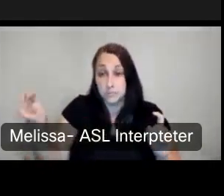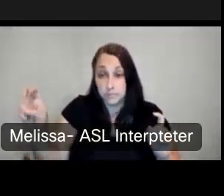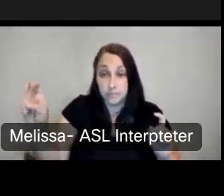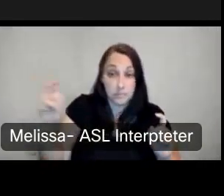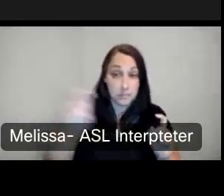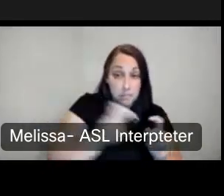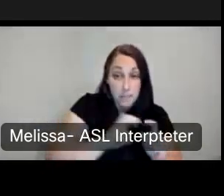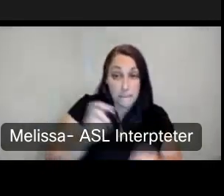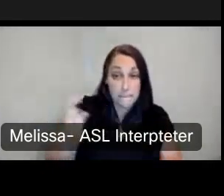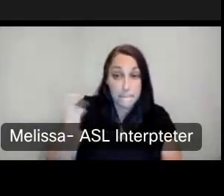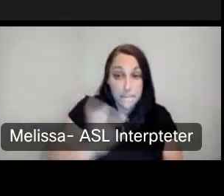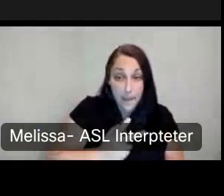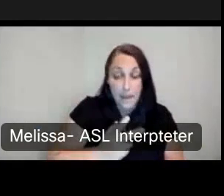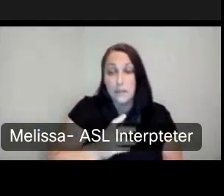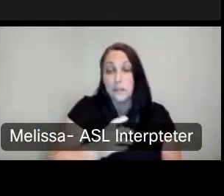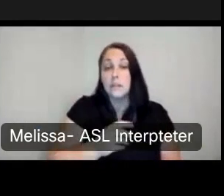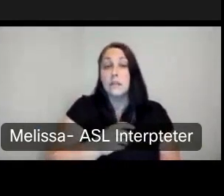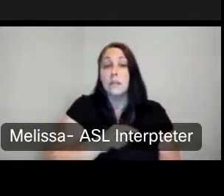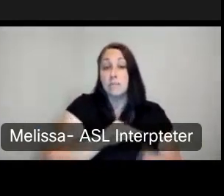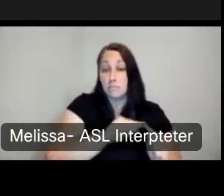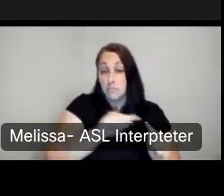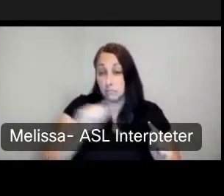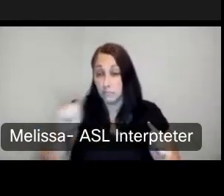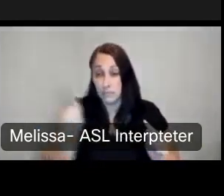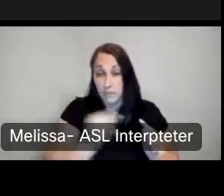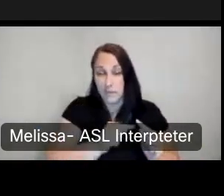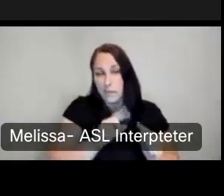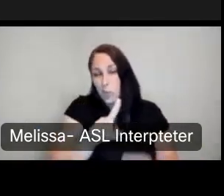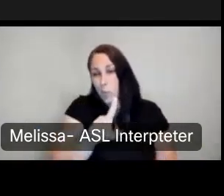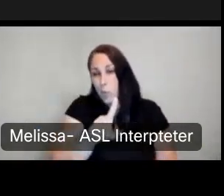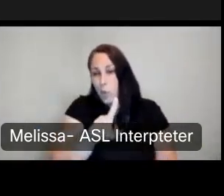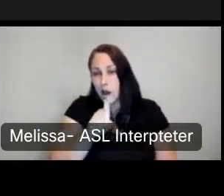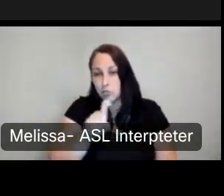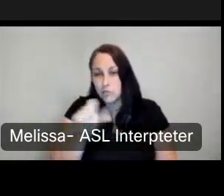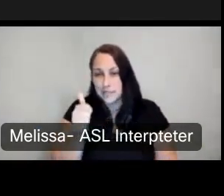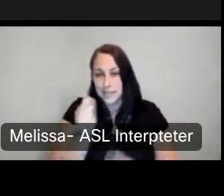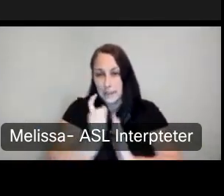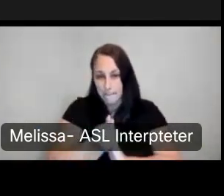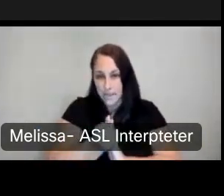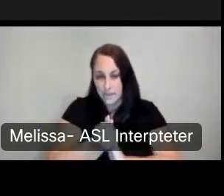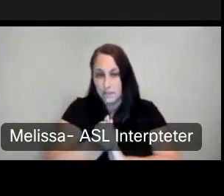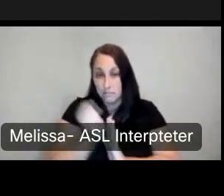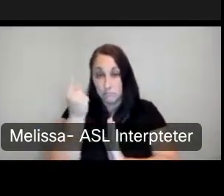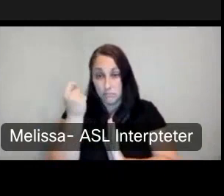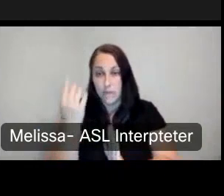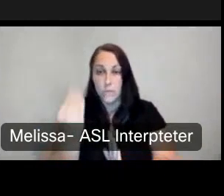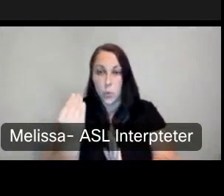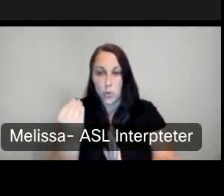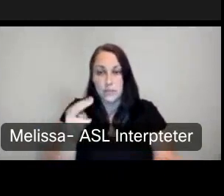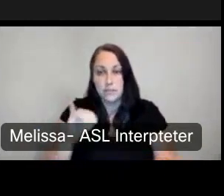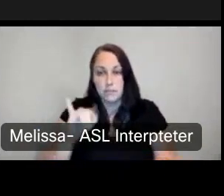um the round trip travel time is around 110 minutes um and we also looked at Key destinations